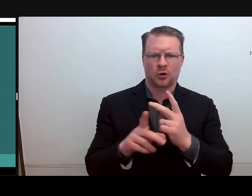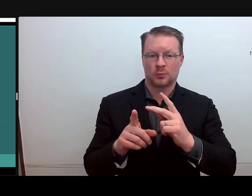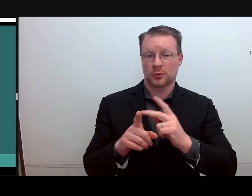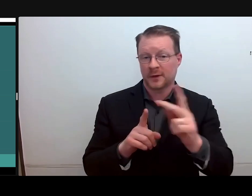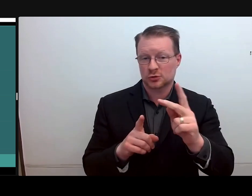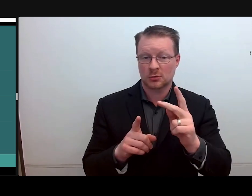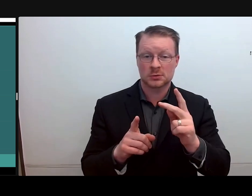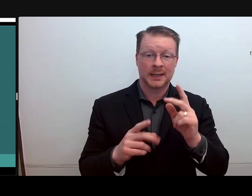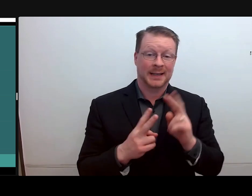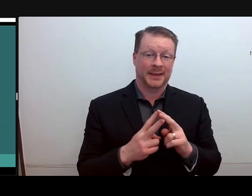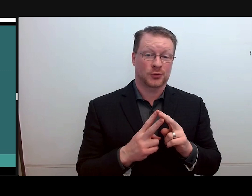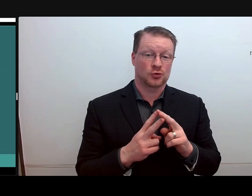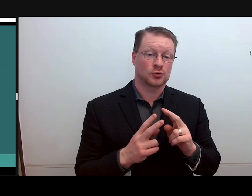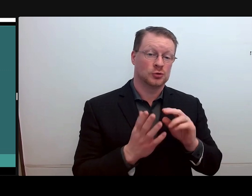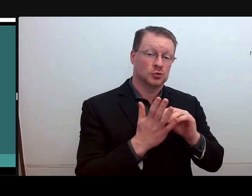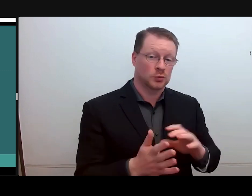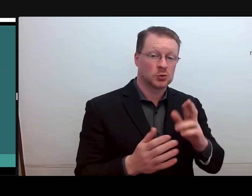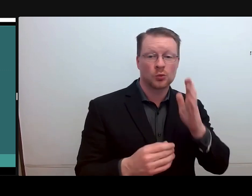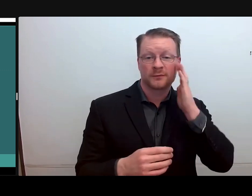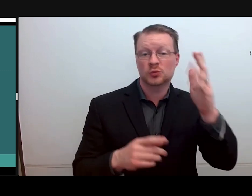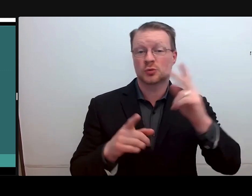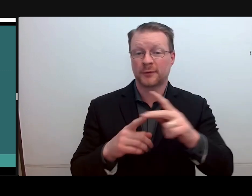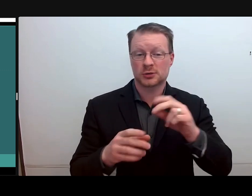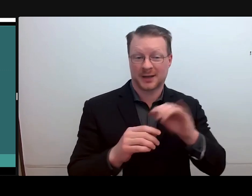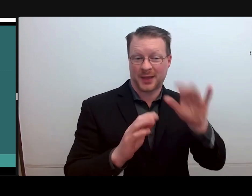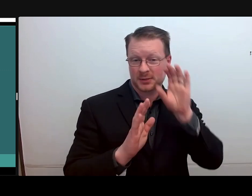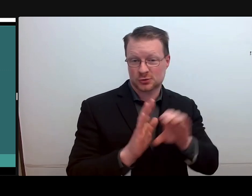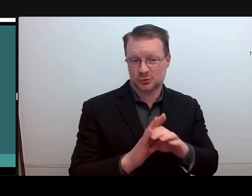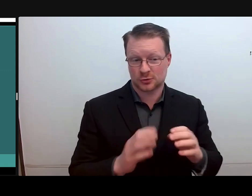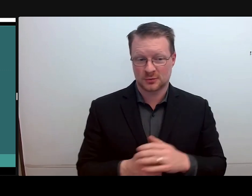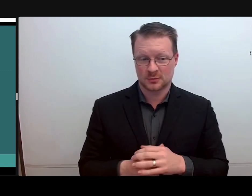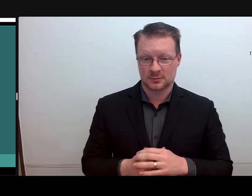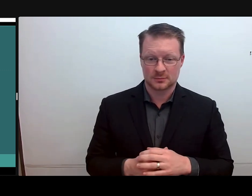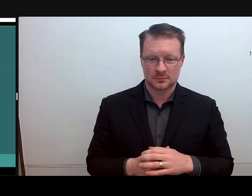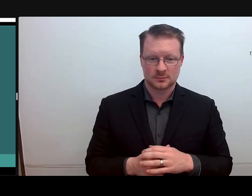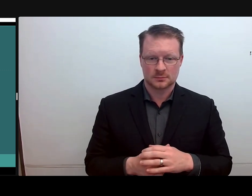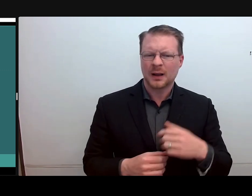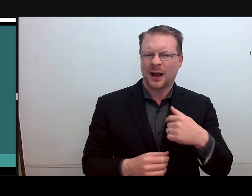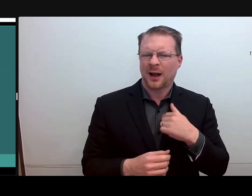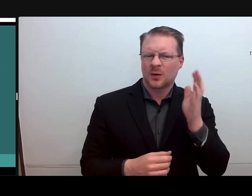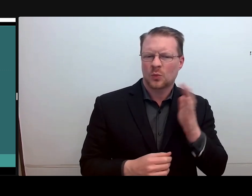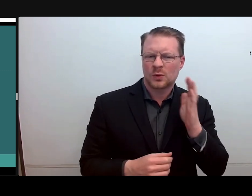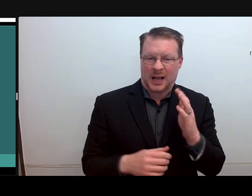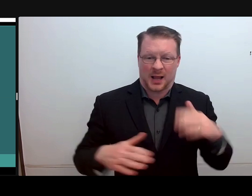There are several healthcare professionals who are either students or future professionals in this picture.